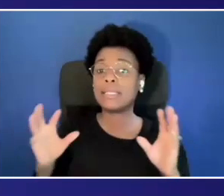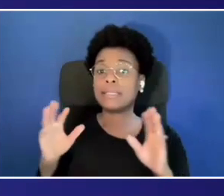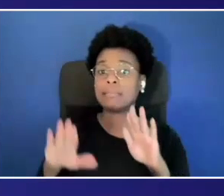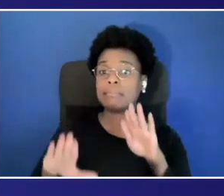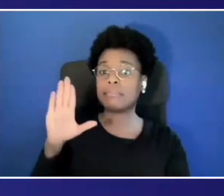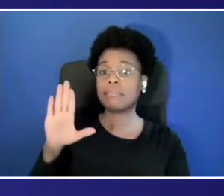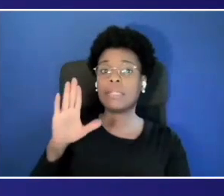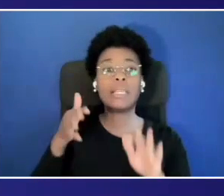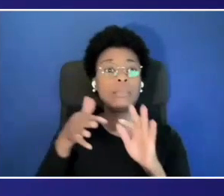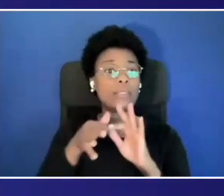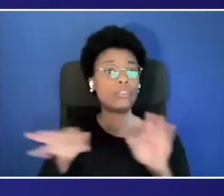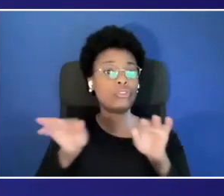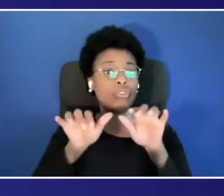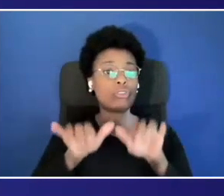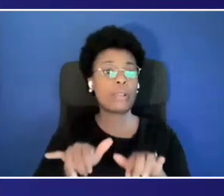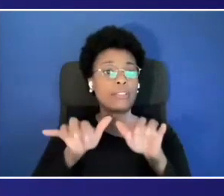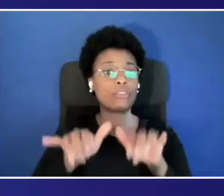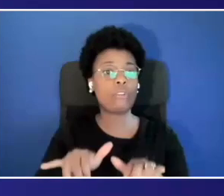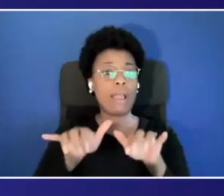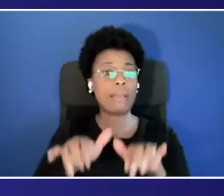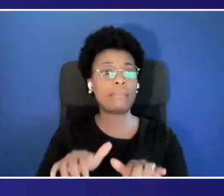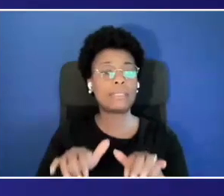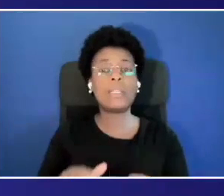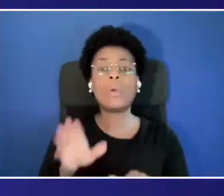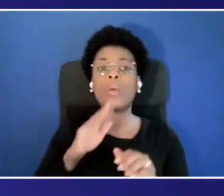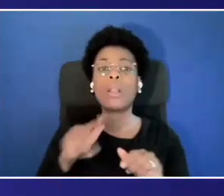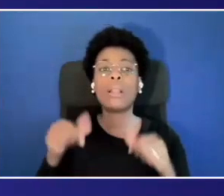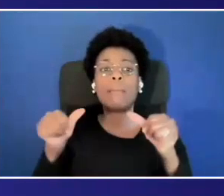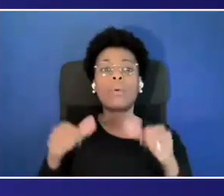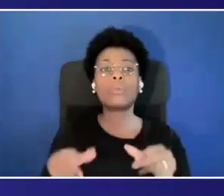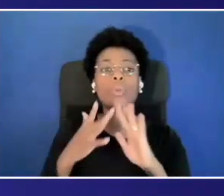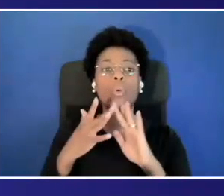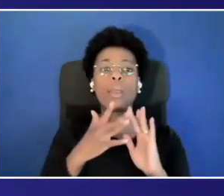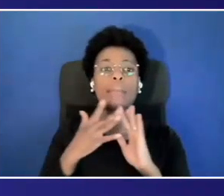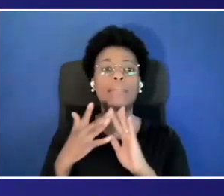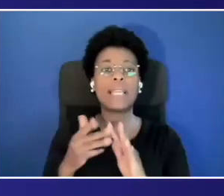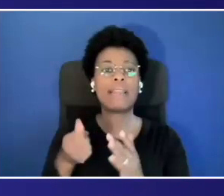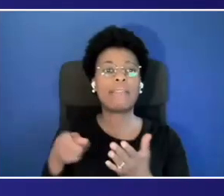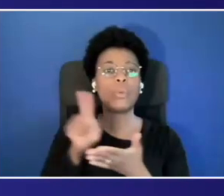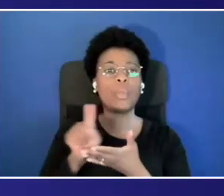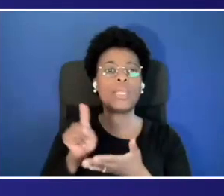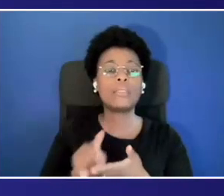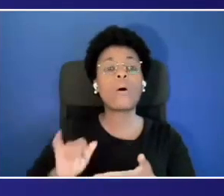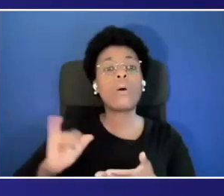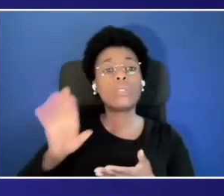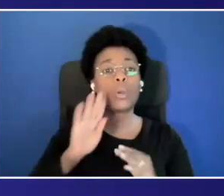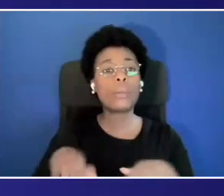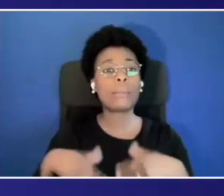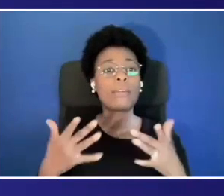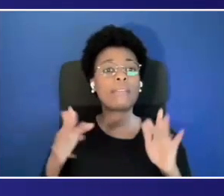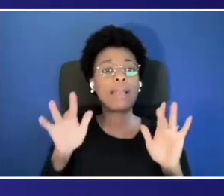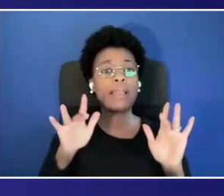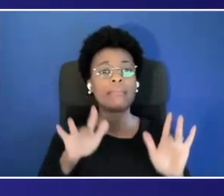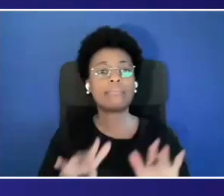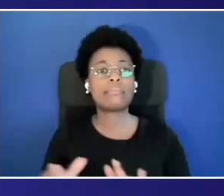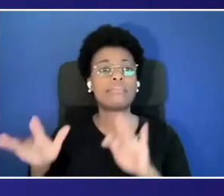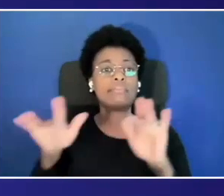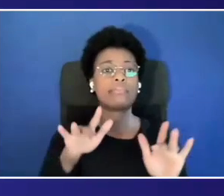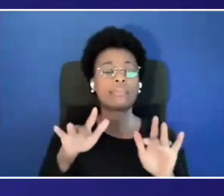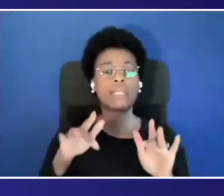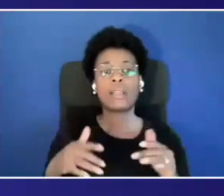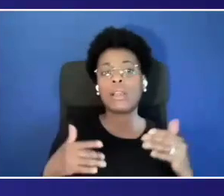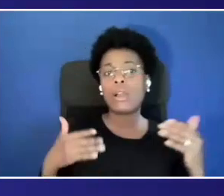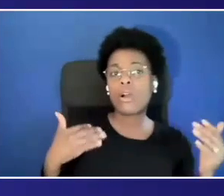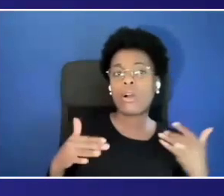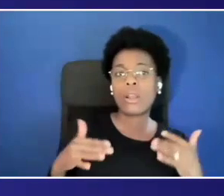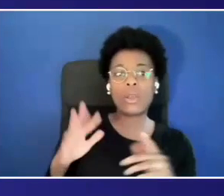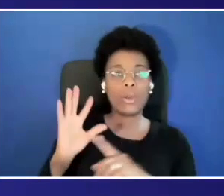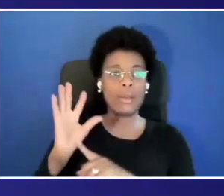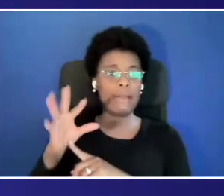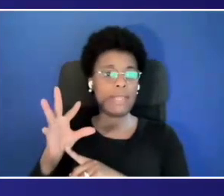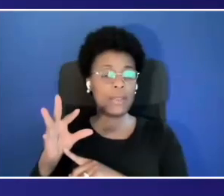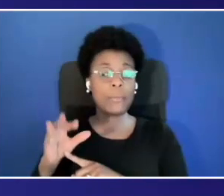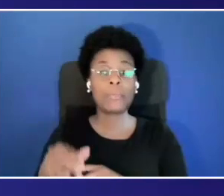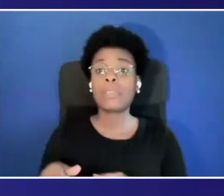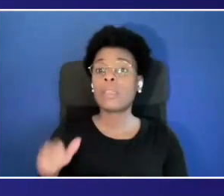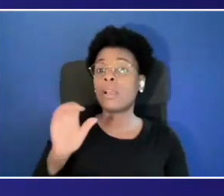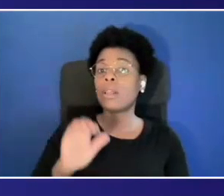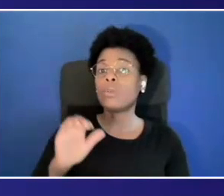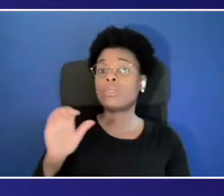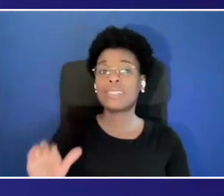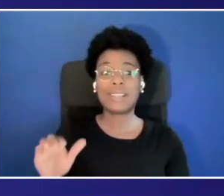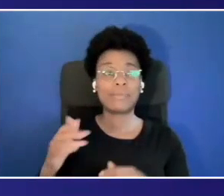We'll also provide a recording of a hearing that will include audio and video. Close captioning is also available in real time during the hearing.